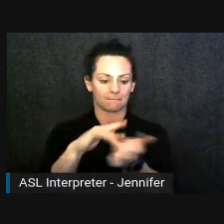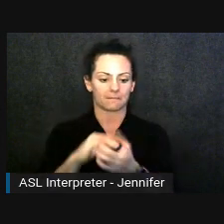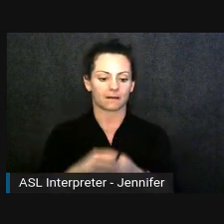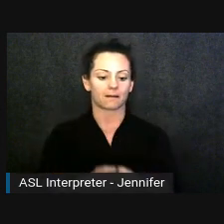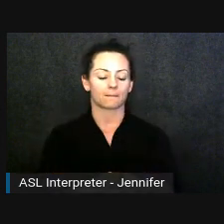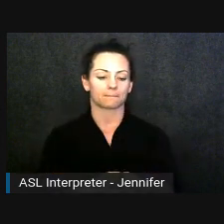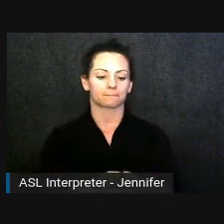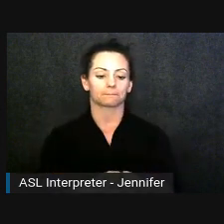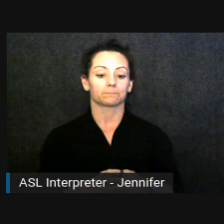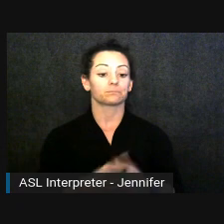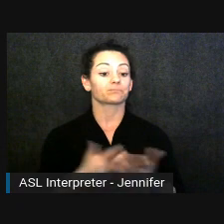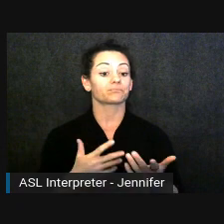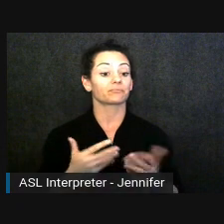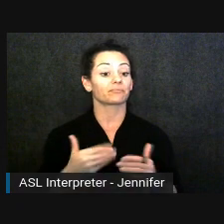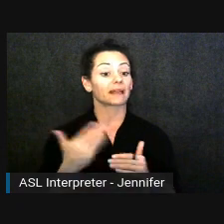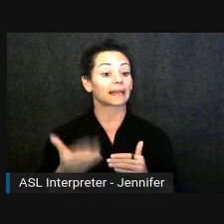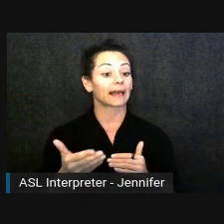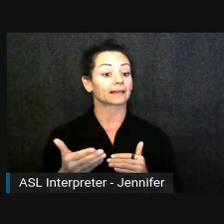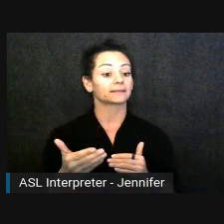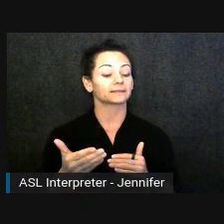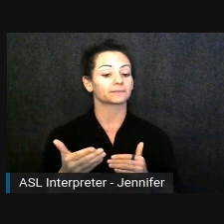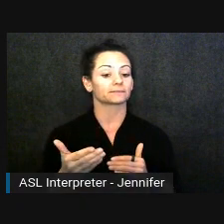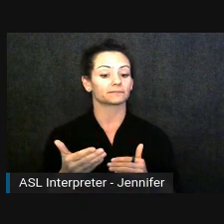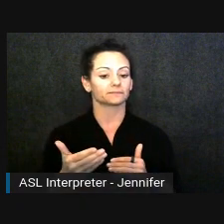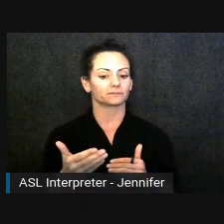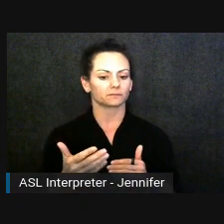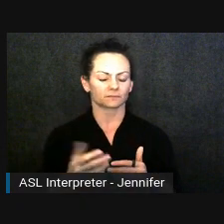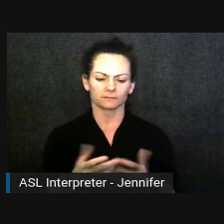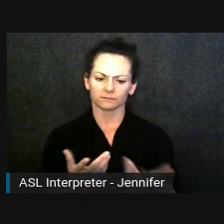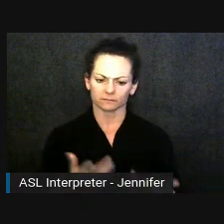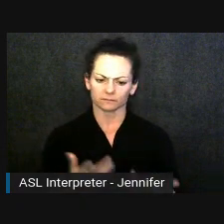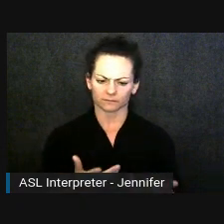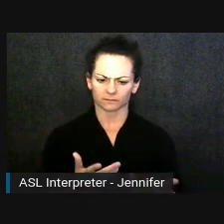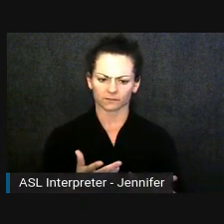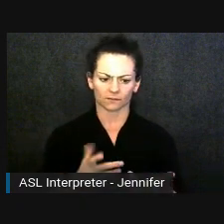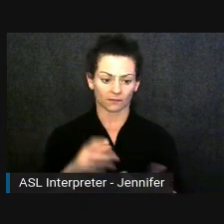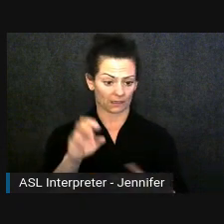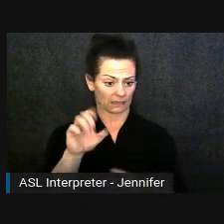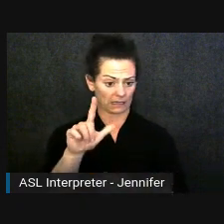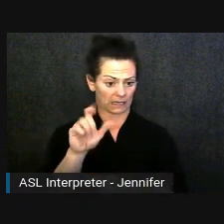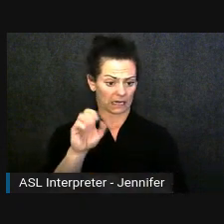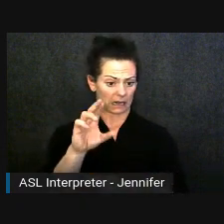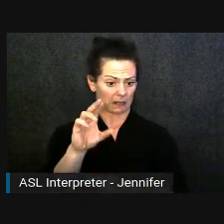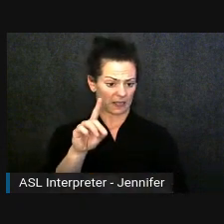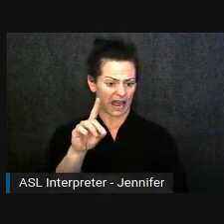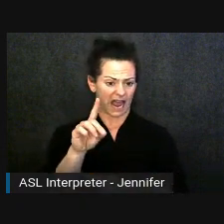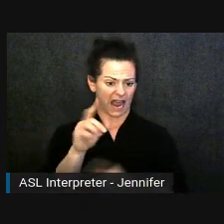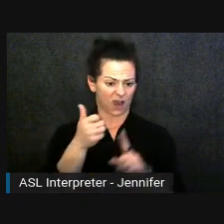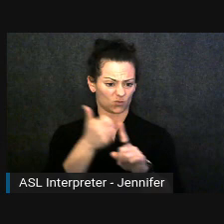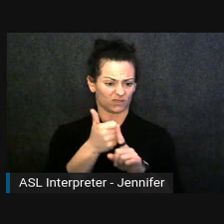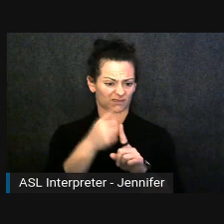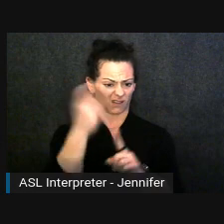Our next question is, does the cloud actually understand accessibility? What do I mean by that?